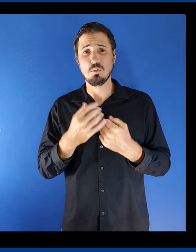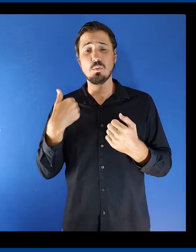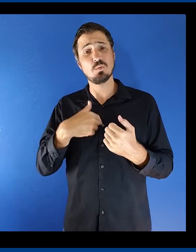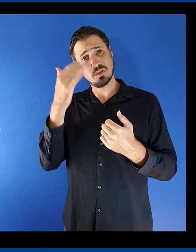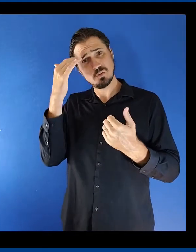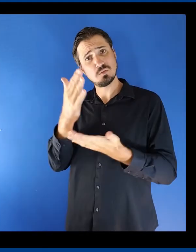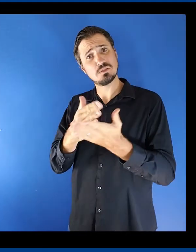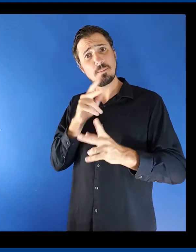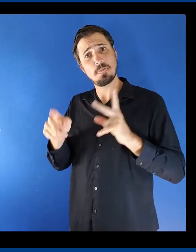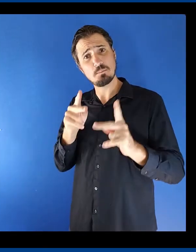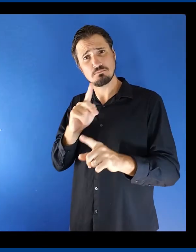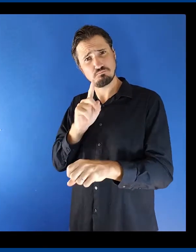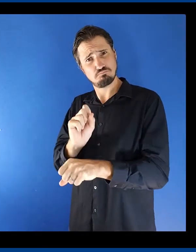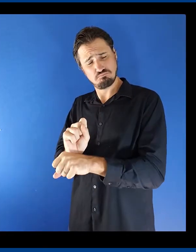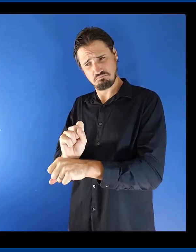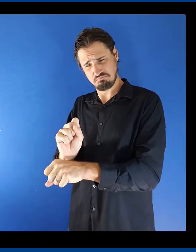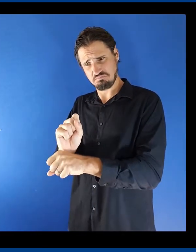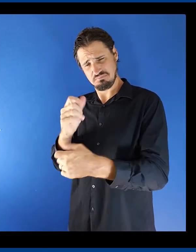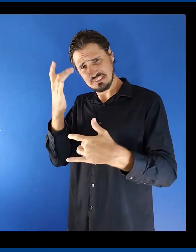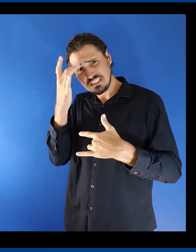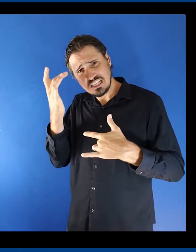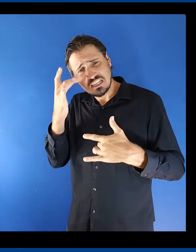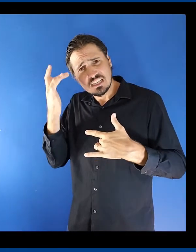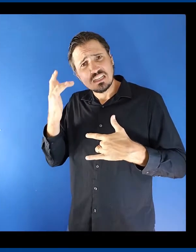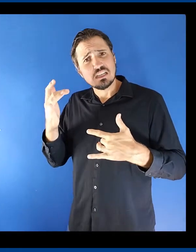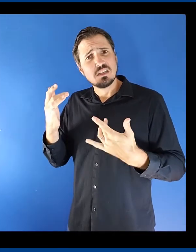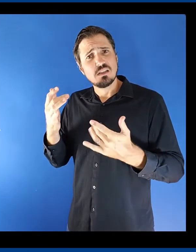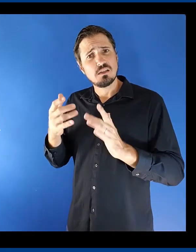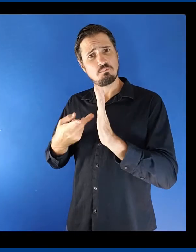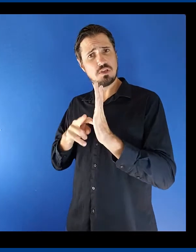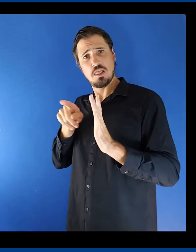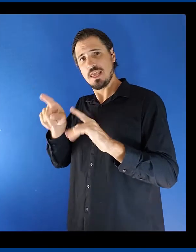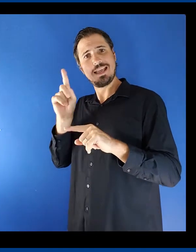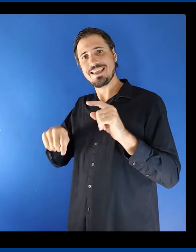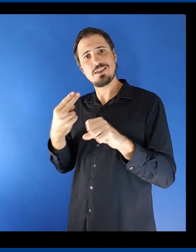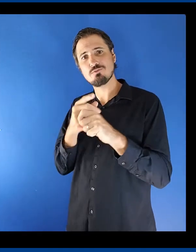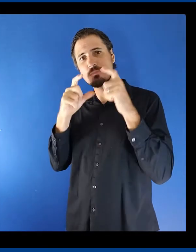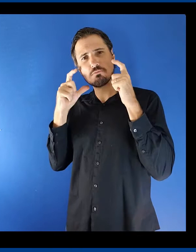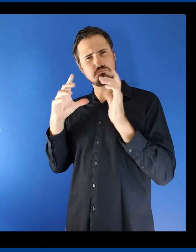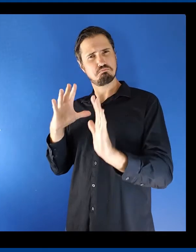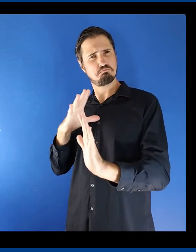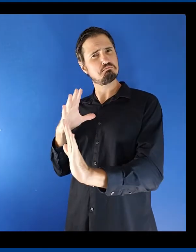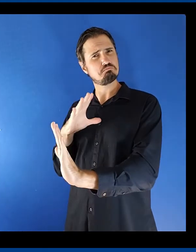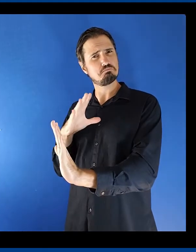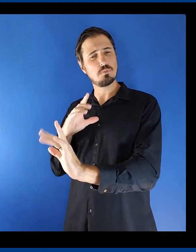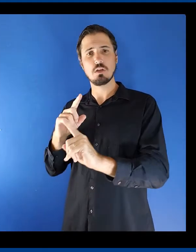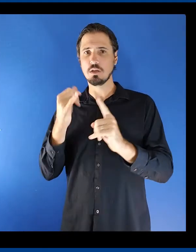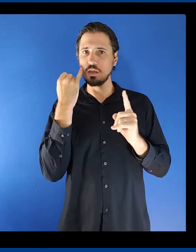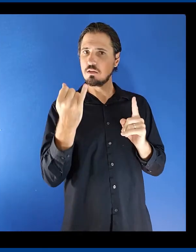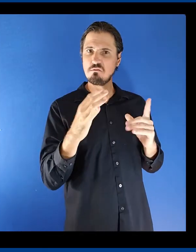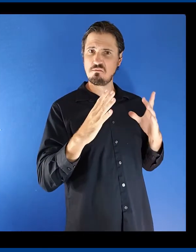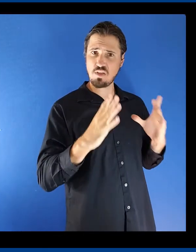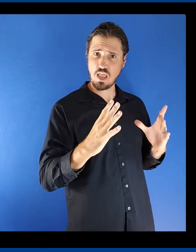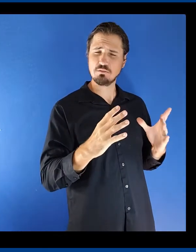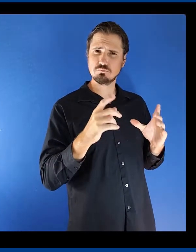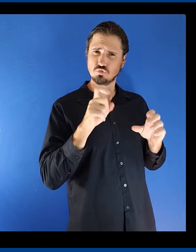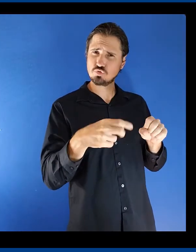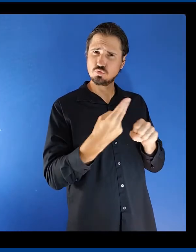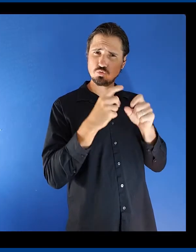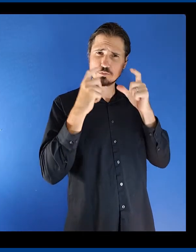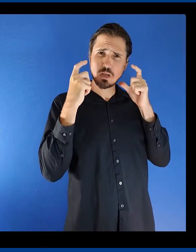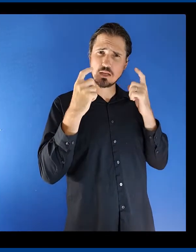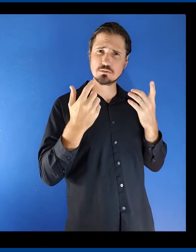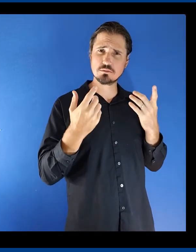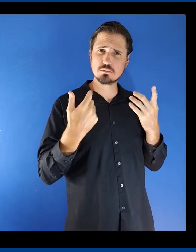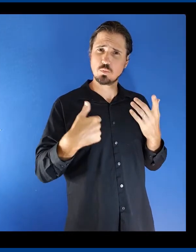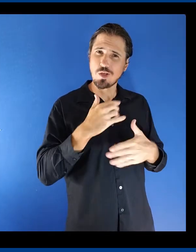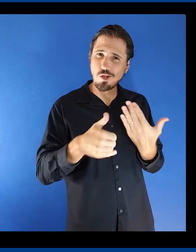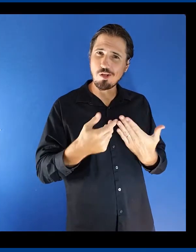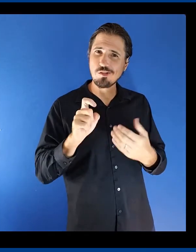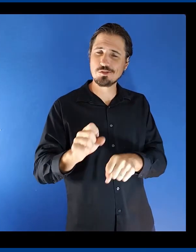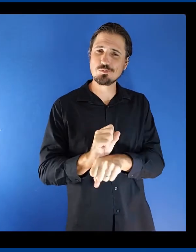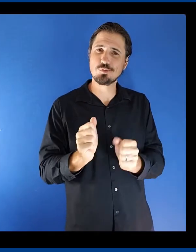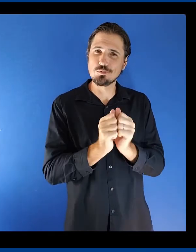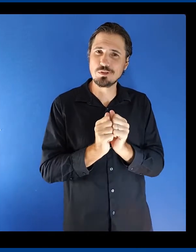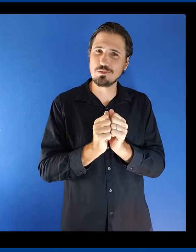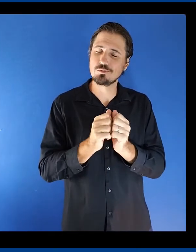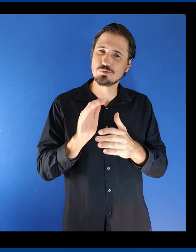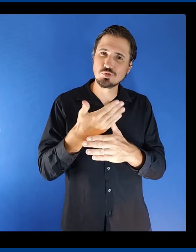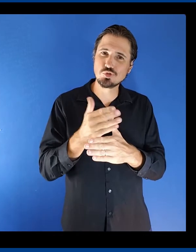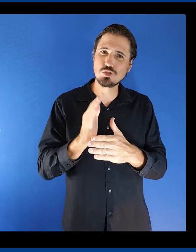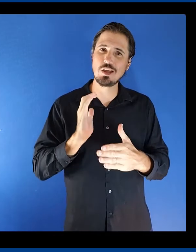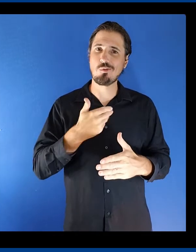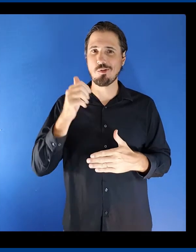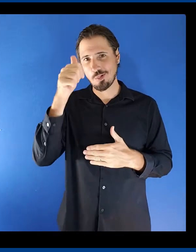We are all very fortunate to live in a community who cares for each other’s well-being. It’s a sign of respect and ALOHA. So let’s work together to spread less germs and more aloha.